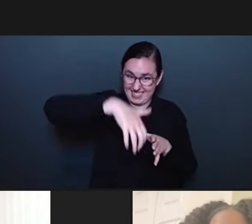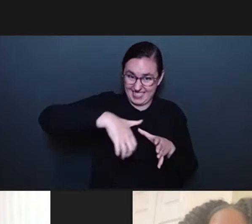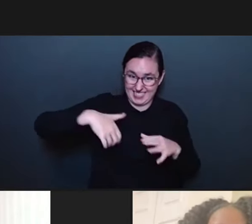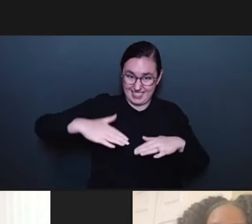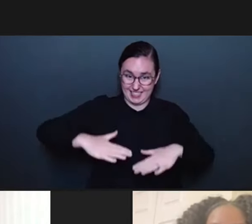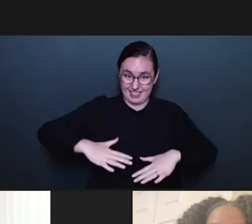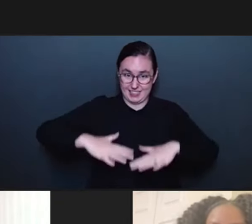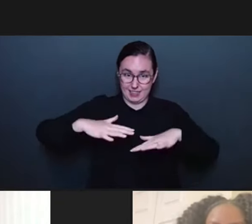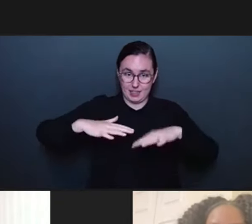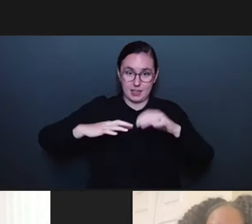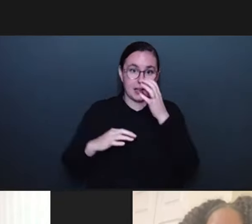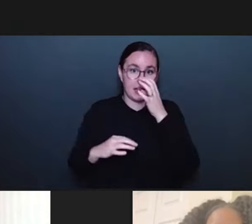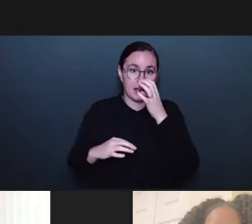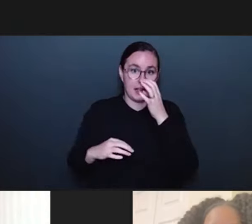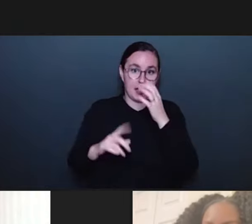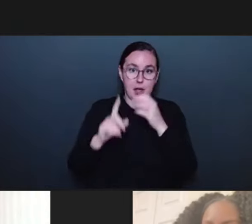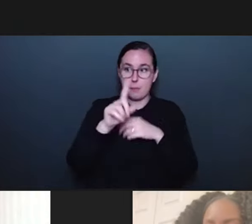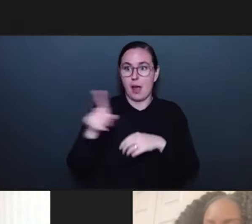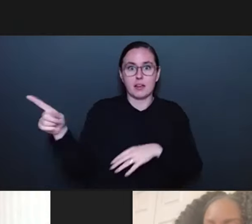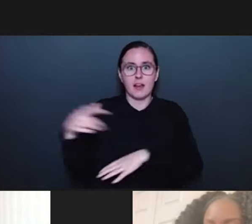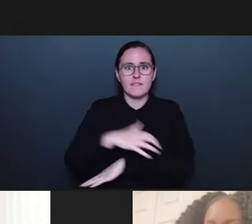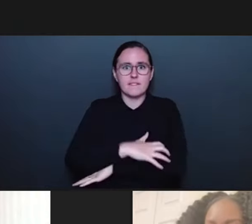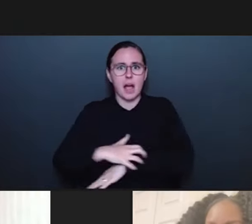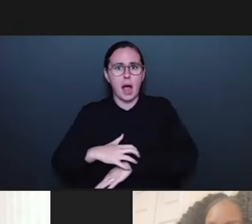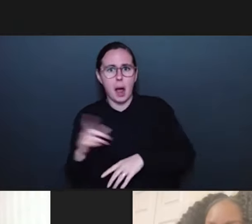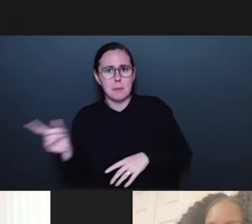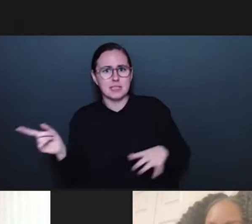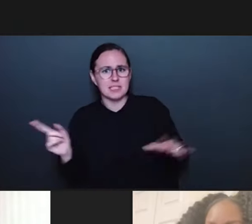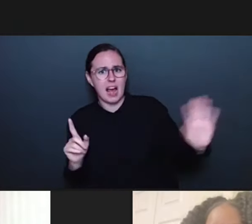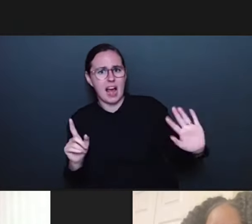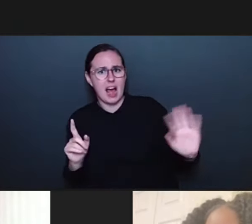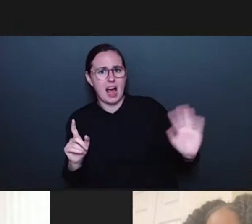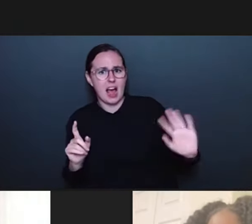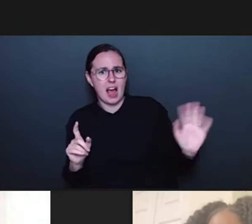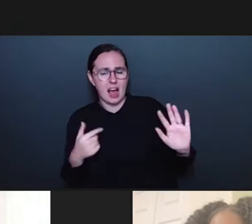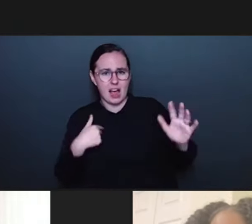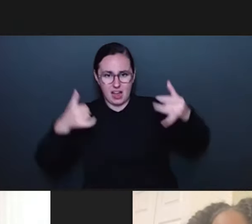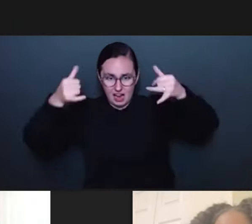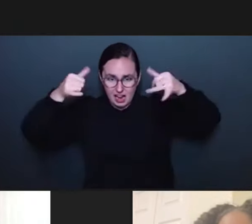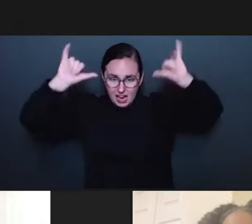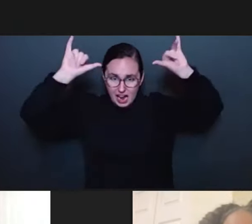needed to do with the cattle to reach the greener grasses. So, decisions are made in ad hoc ways,